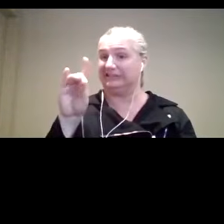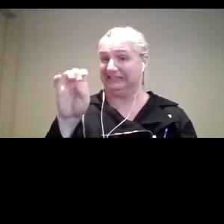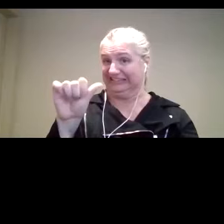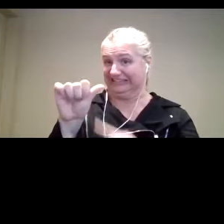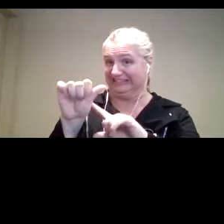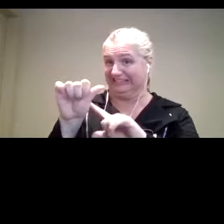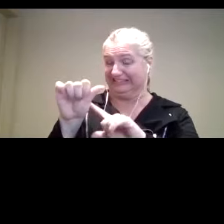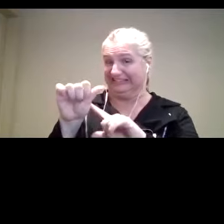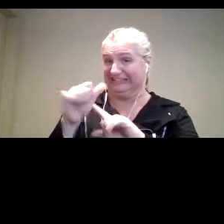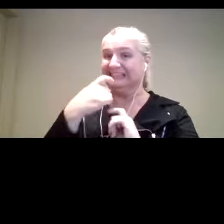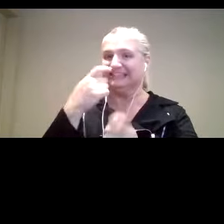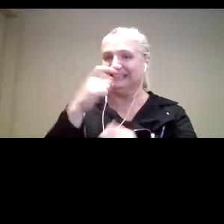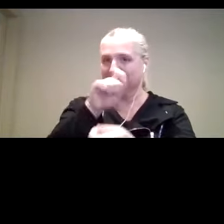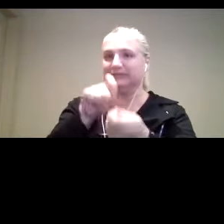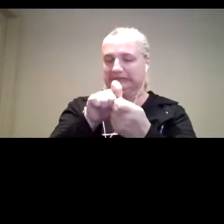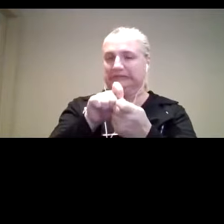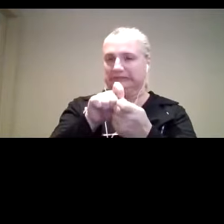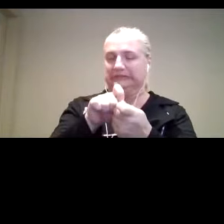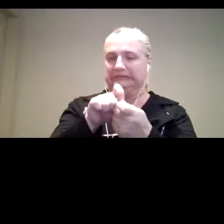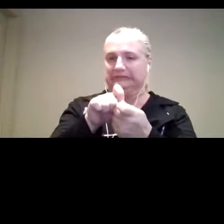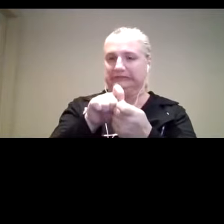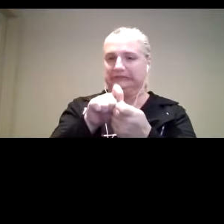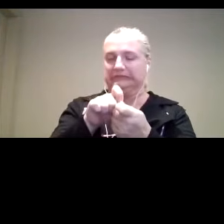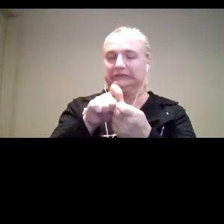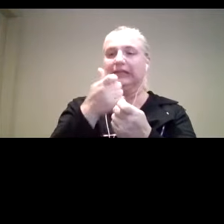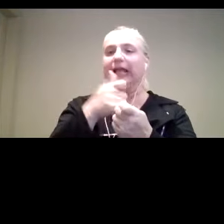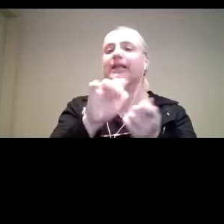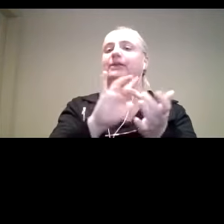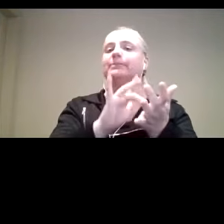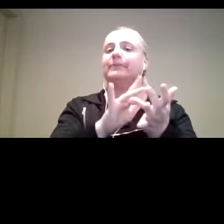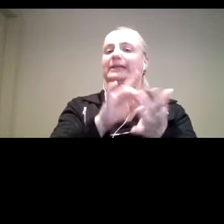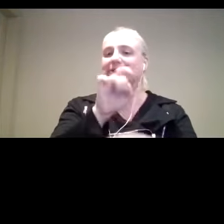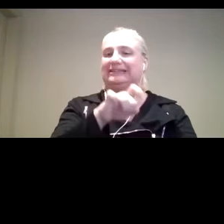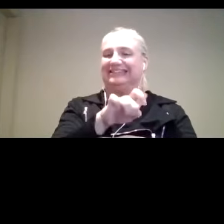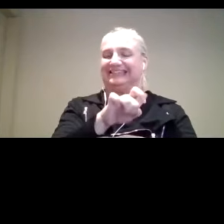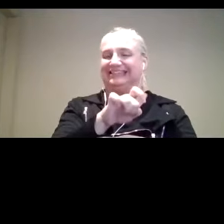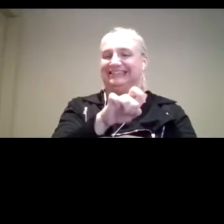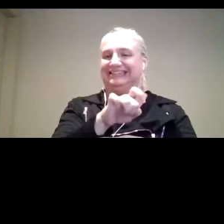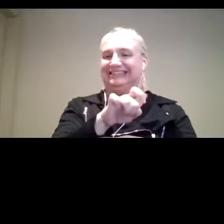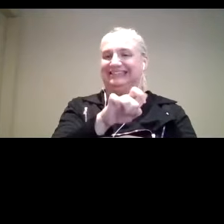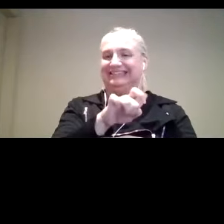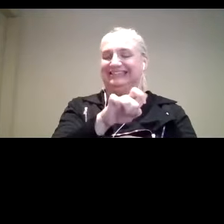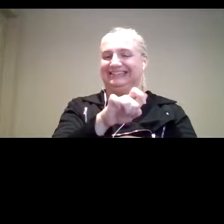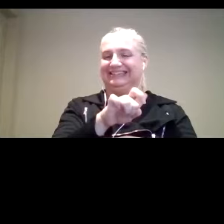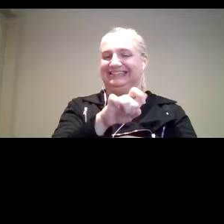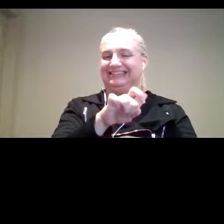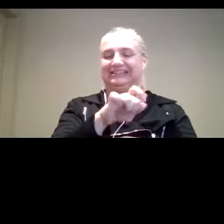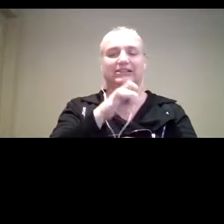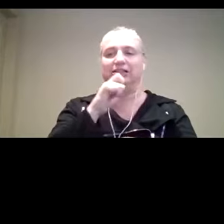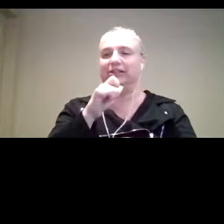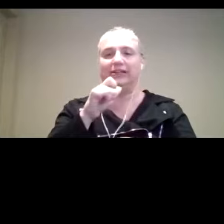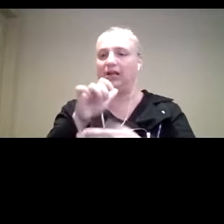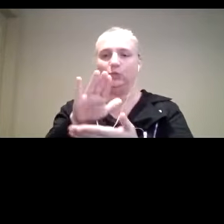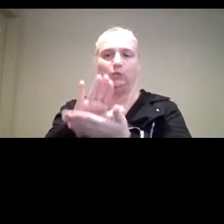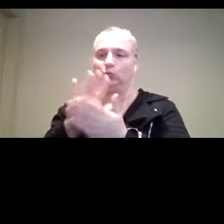but it does specify that any medical needs are to be not paid for through the school district